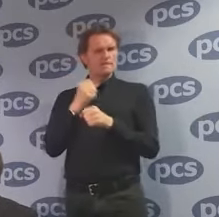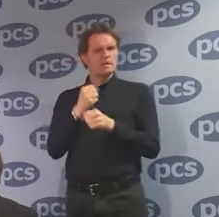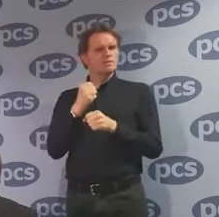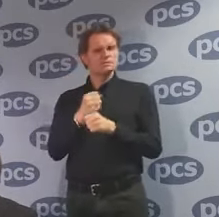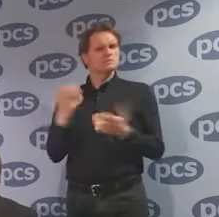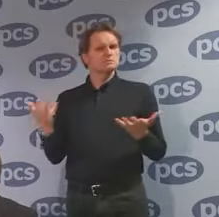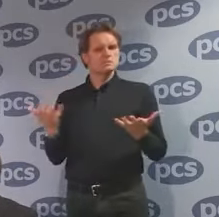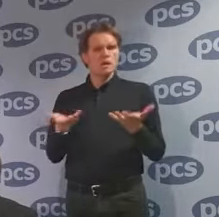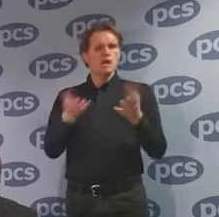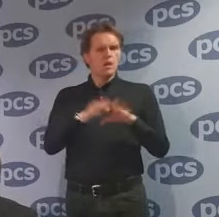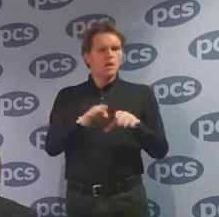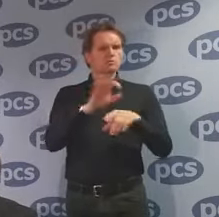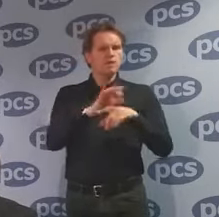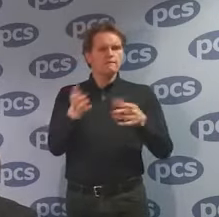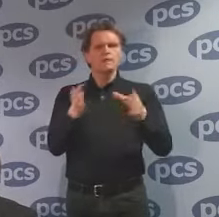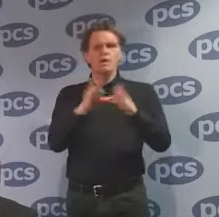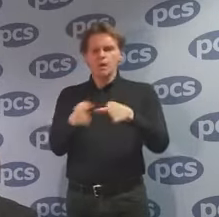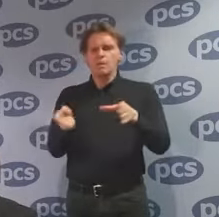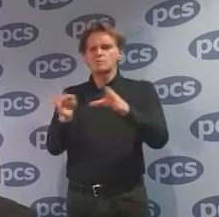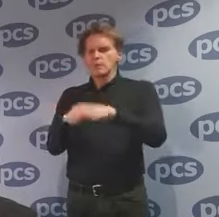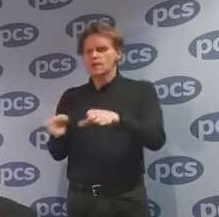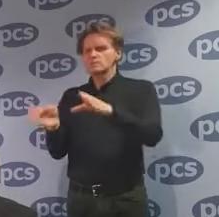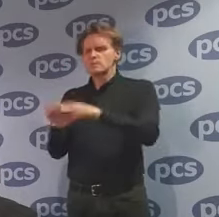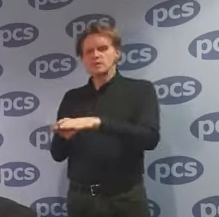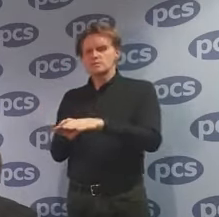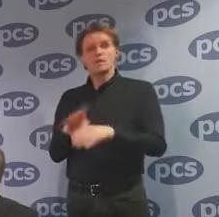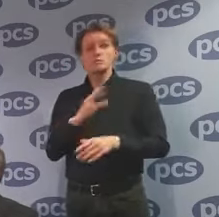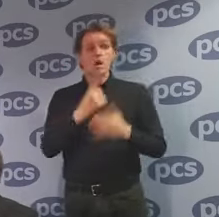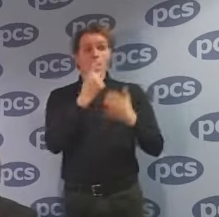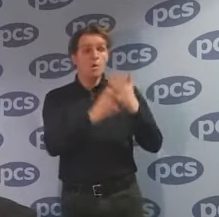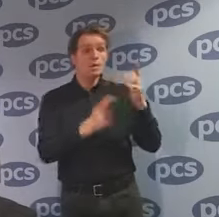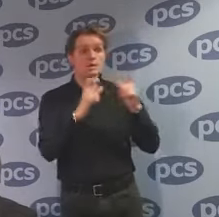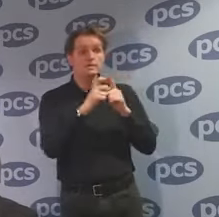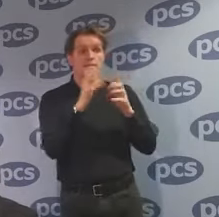closures that it's proposing not just in say DWP but in the rest of the public